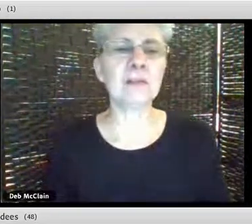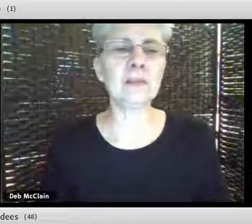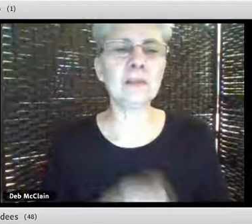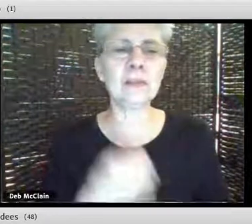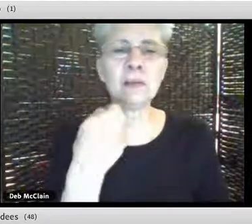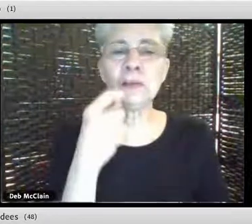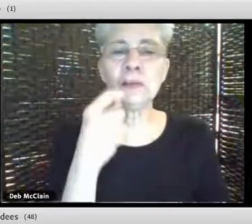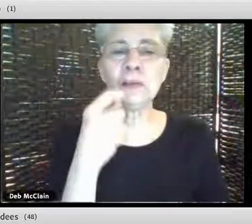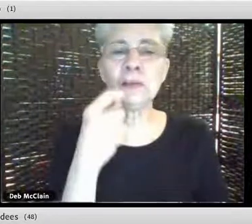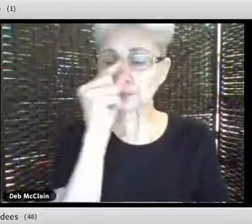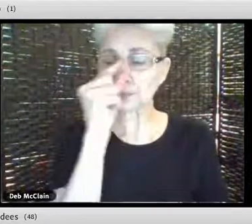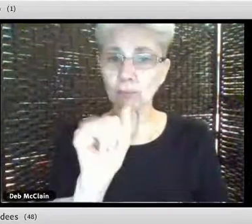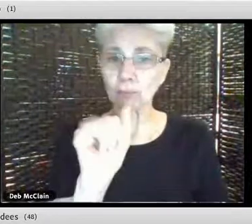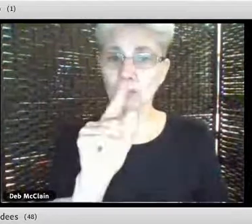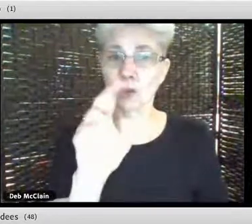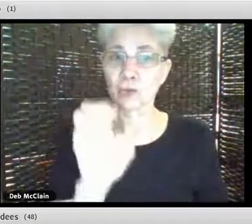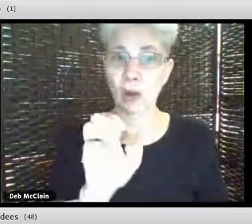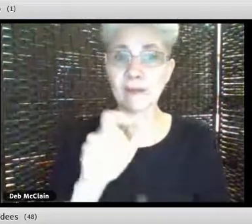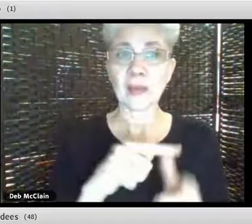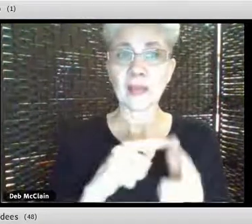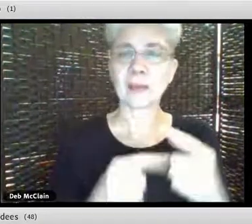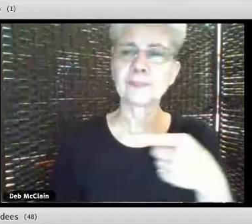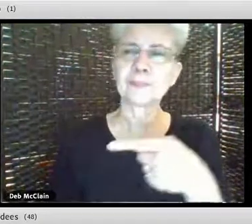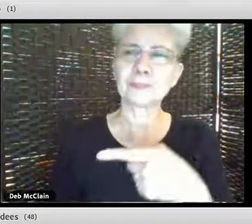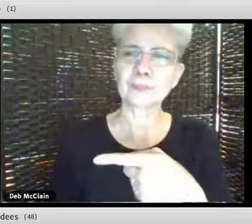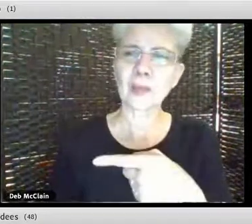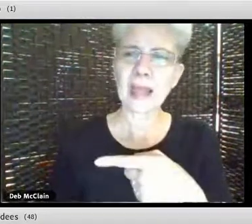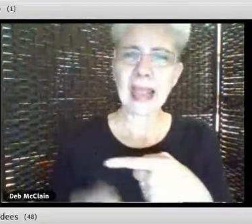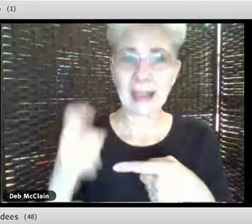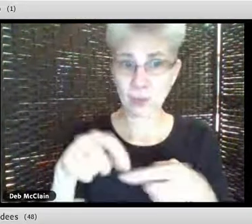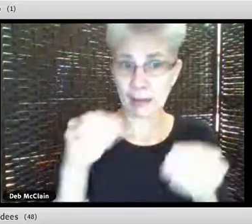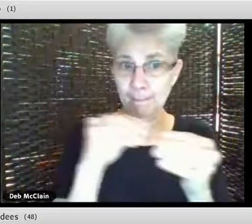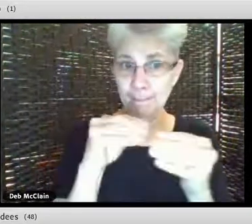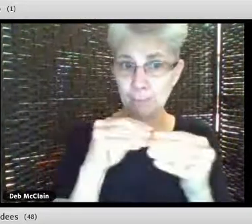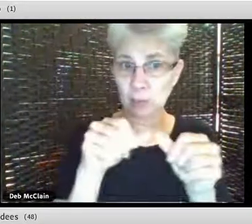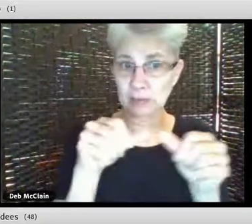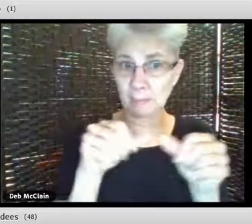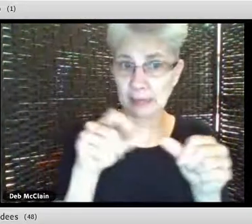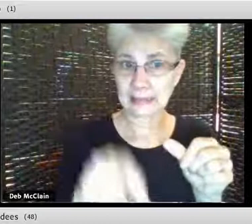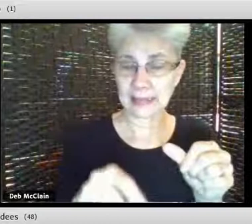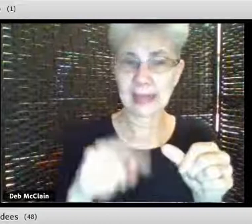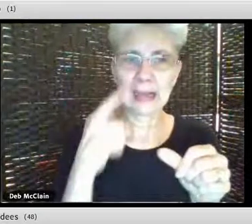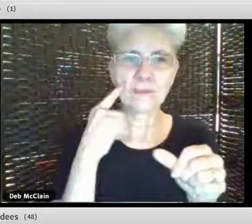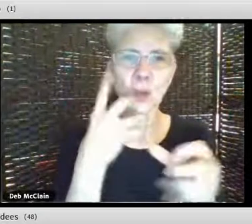So that's a little bit about Google Drive, and like I said, if you did need more space, for instance